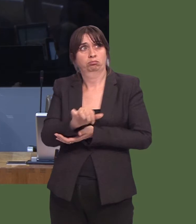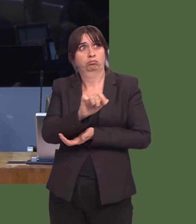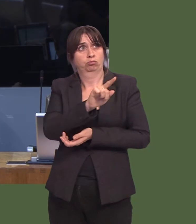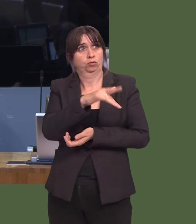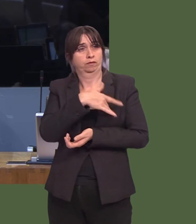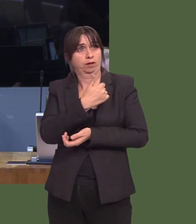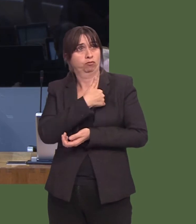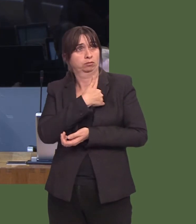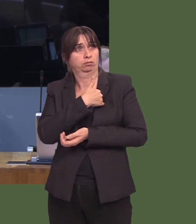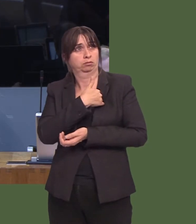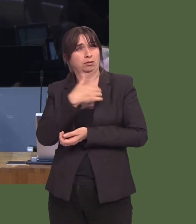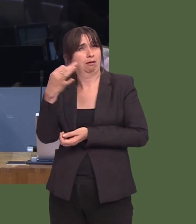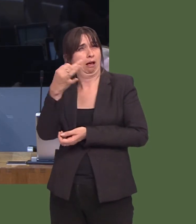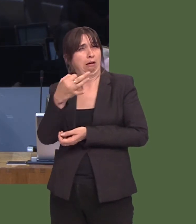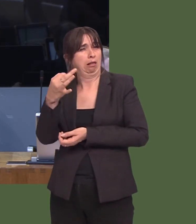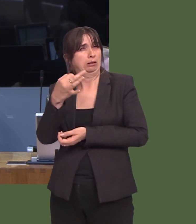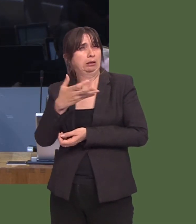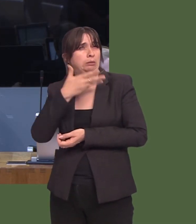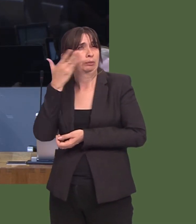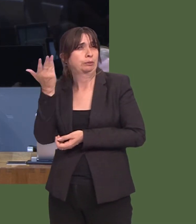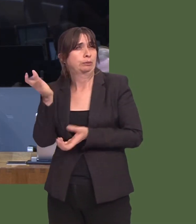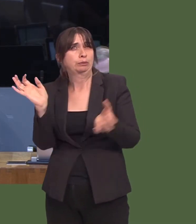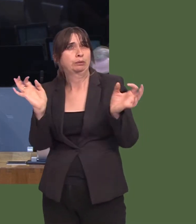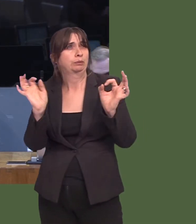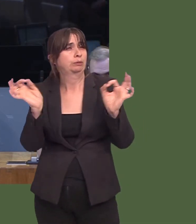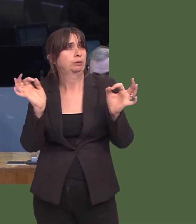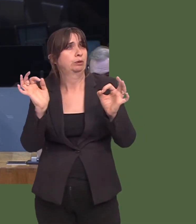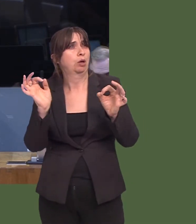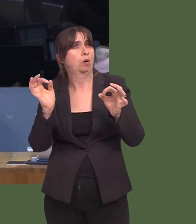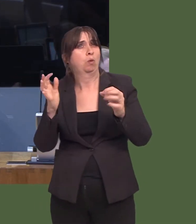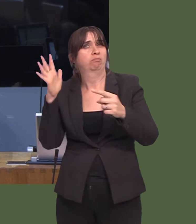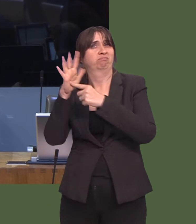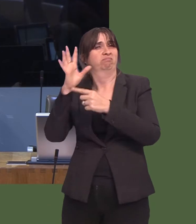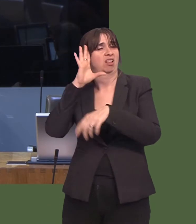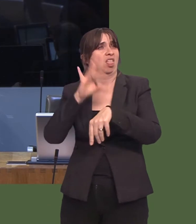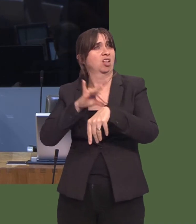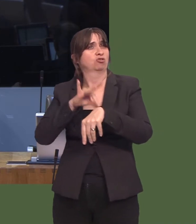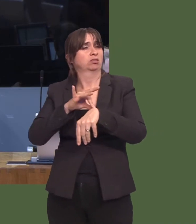that Anglesey has been left without a consultant psychiatrist at all for adults between the